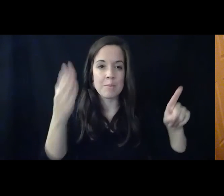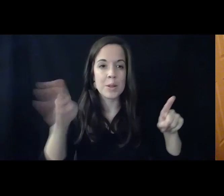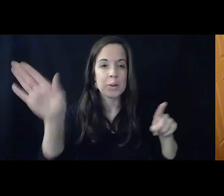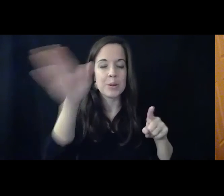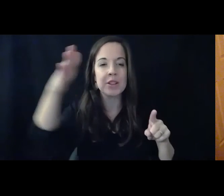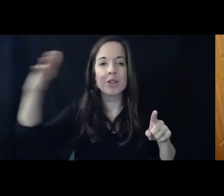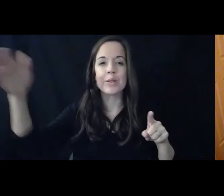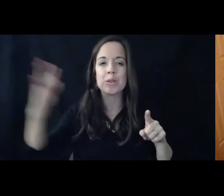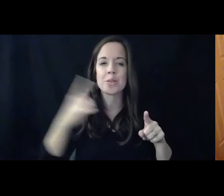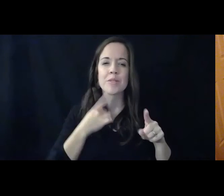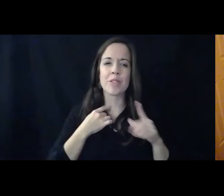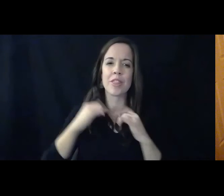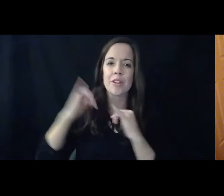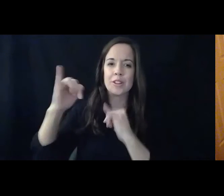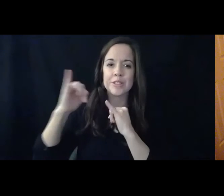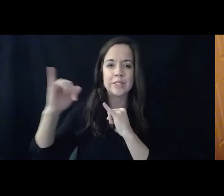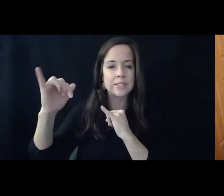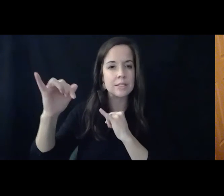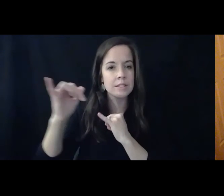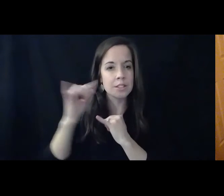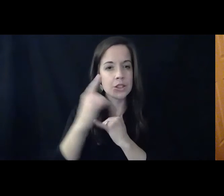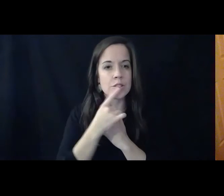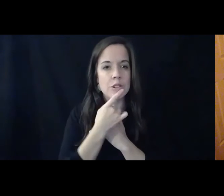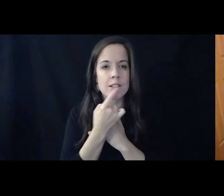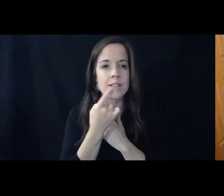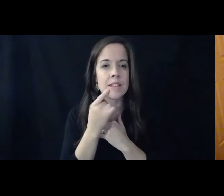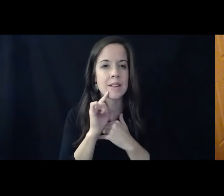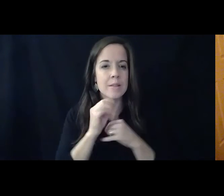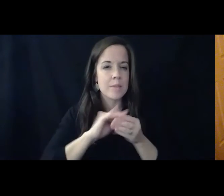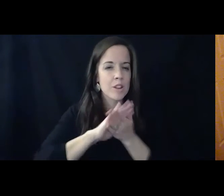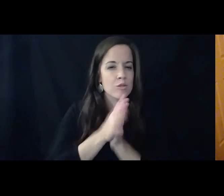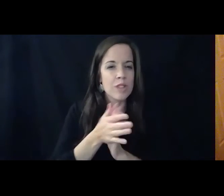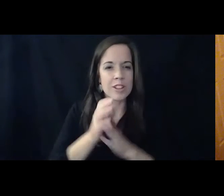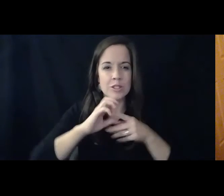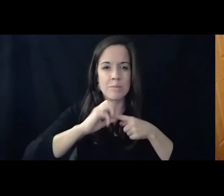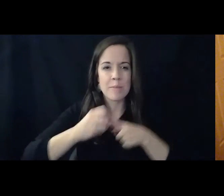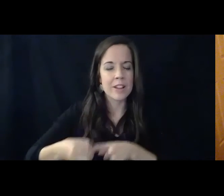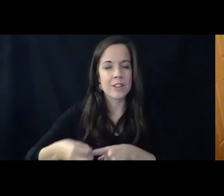Your lip, a crushed berry, spills its wet cerise. You say Even this can be